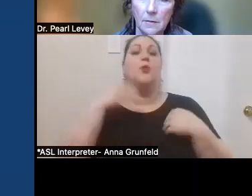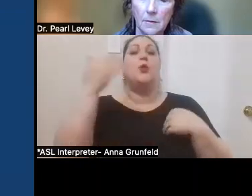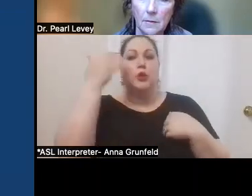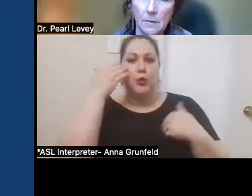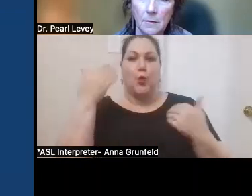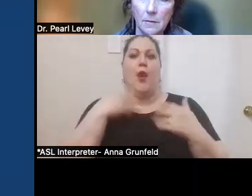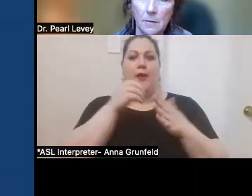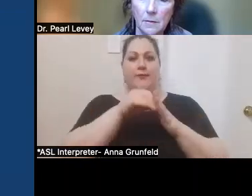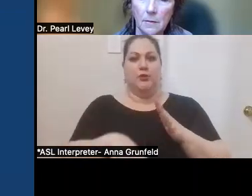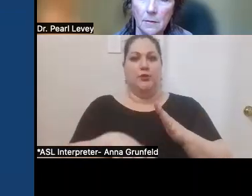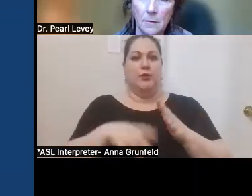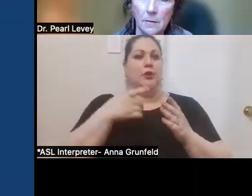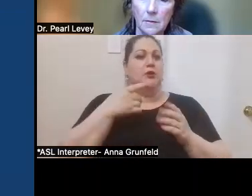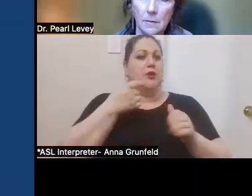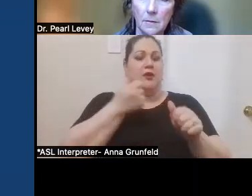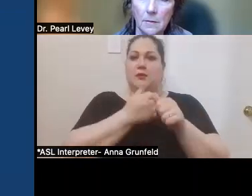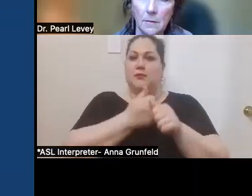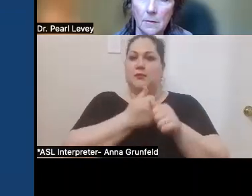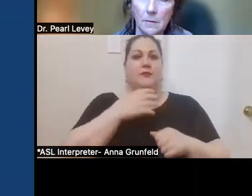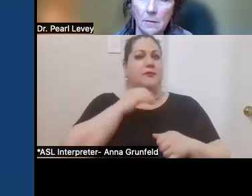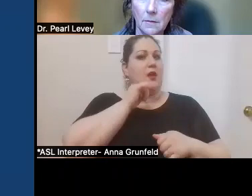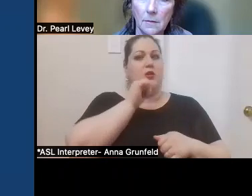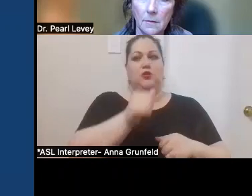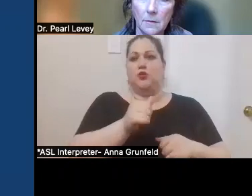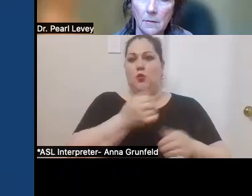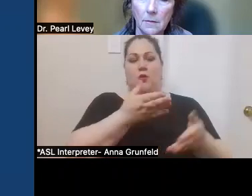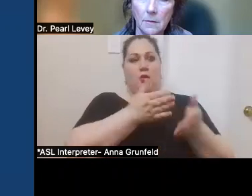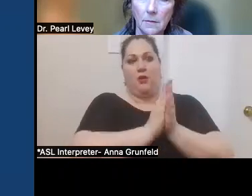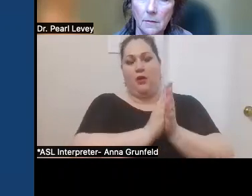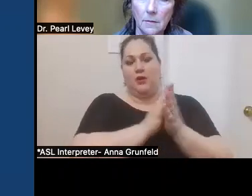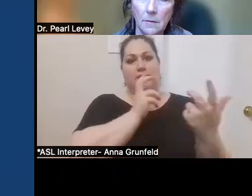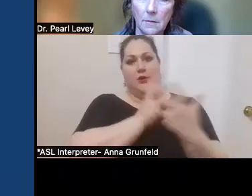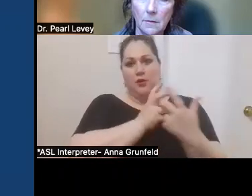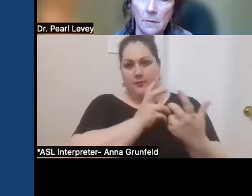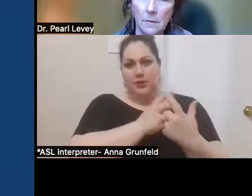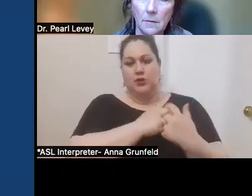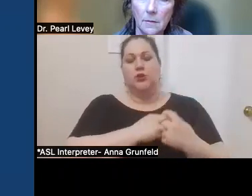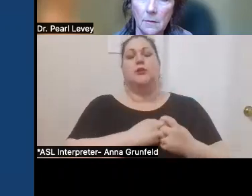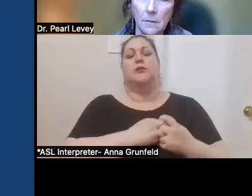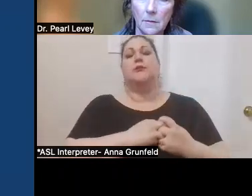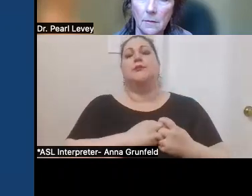There are students who we pave the way to the warm hand over to accessibility services. They don't follow up.